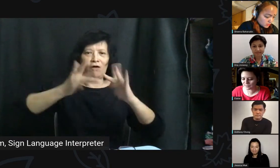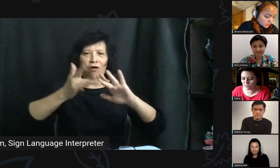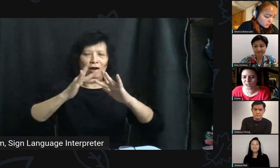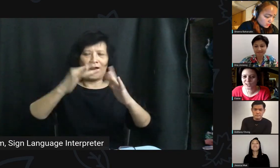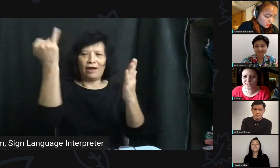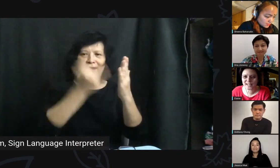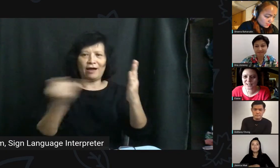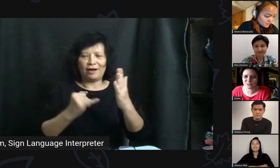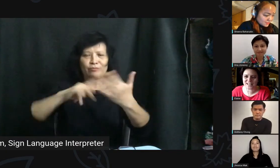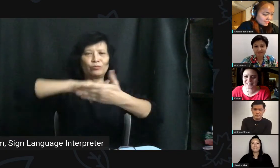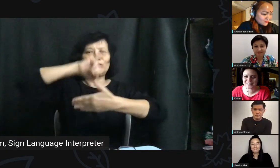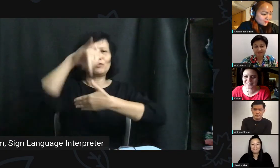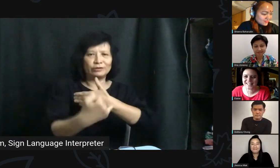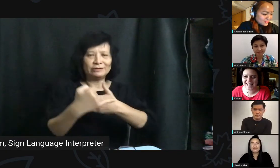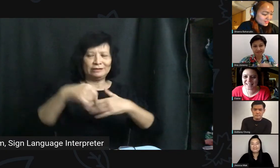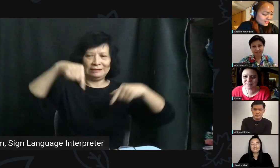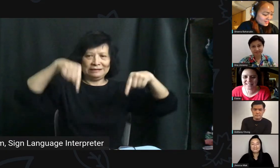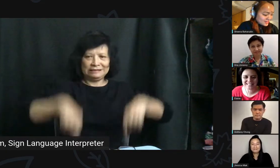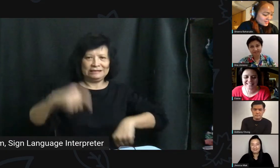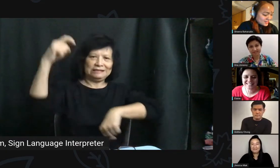What are your takeaways? Anybody?